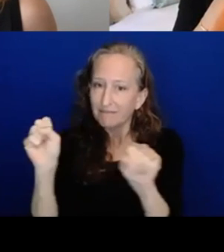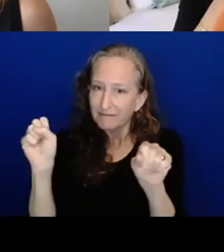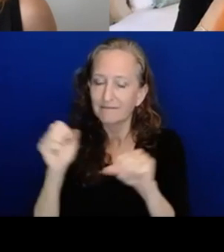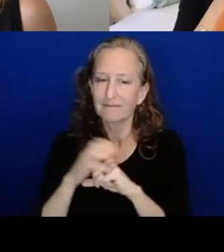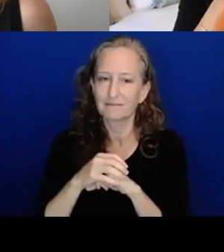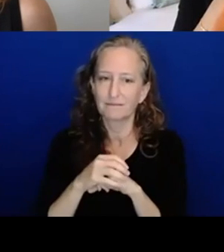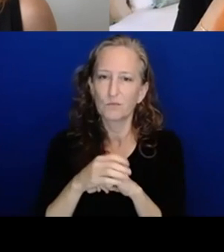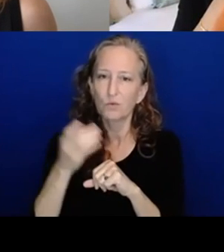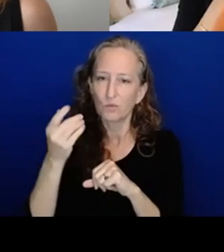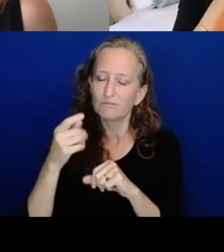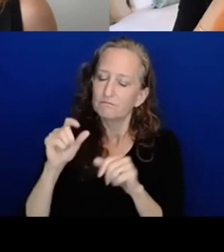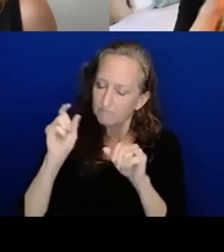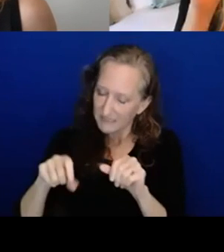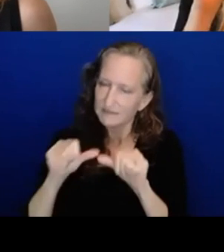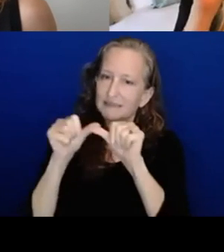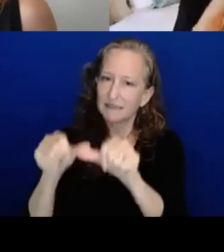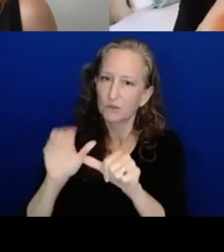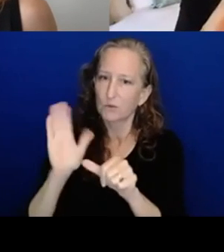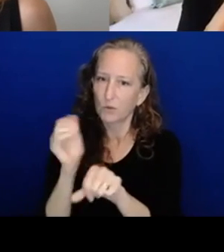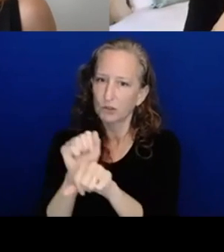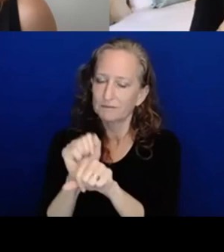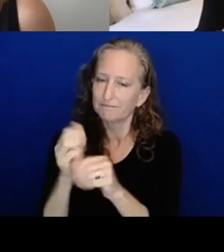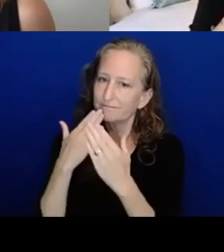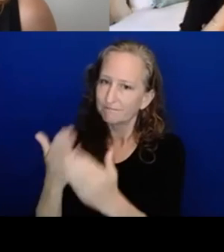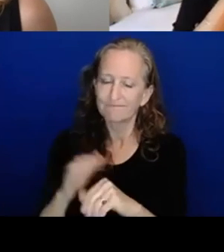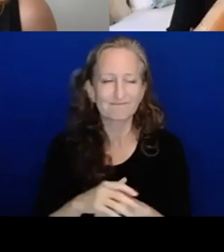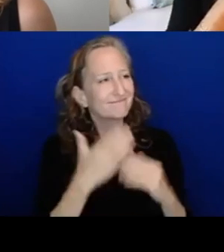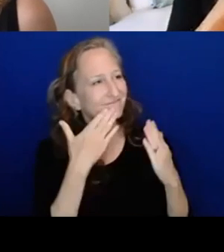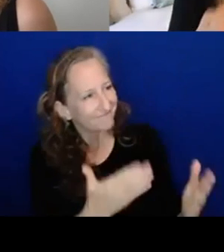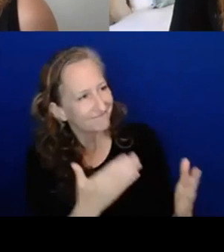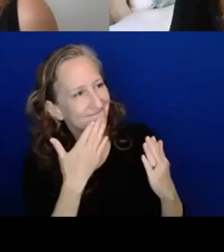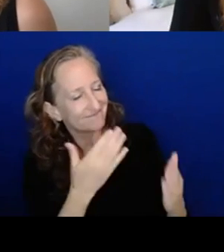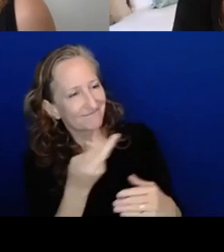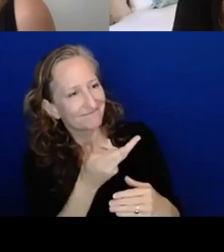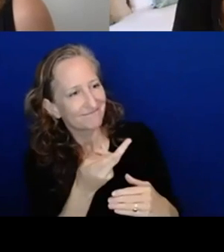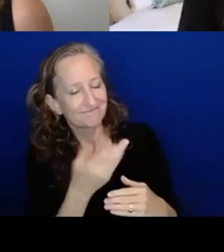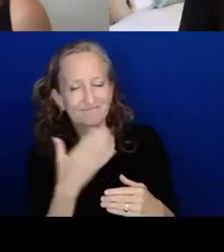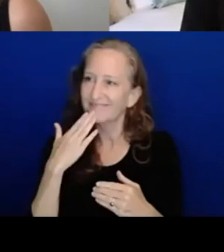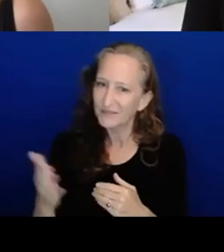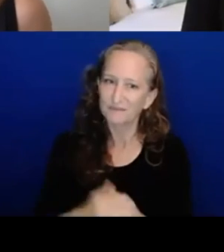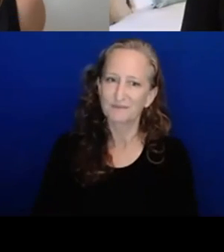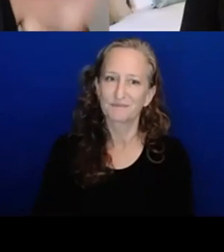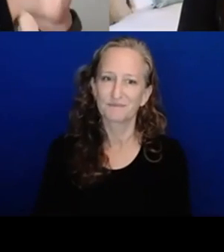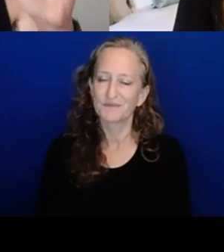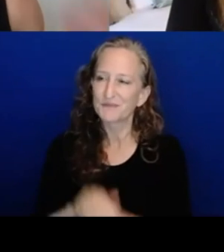Thank you. Thank you so much. Thank you. It was good to see you. Likewise!